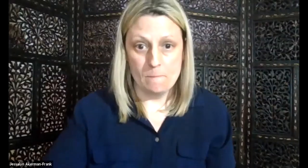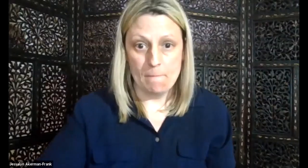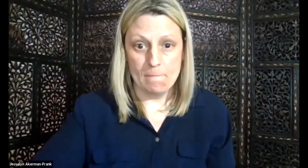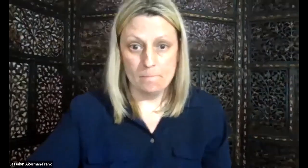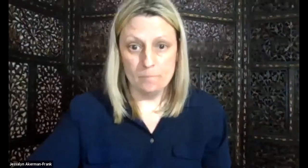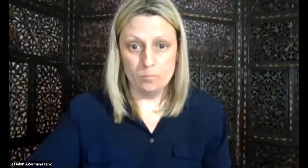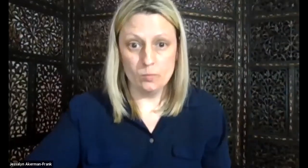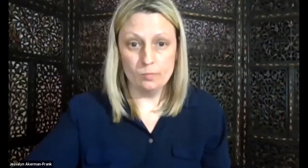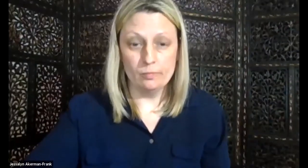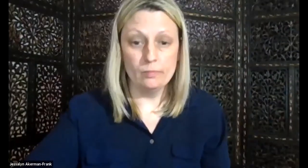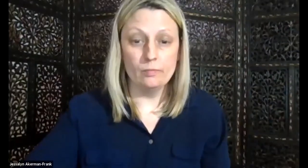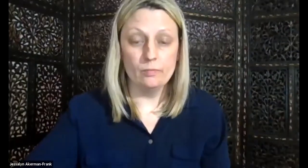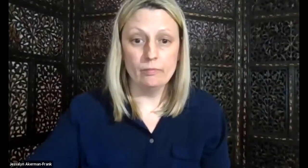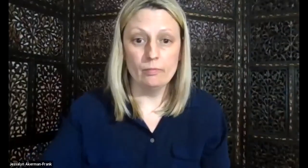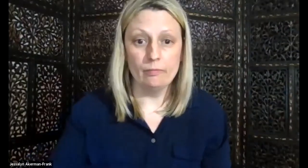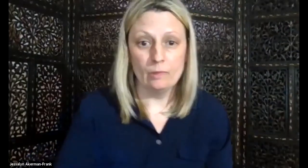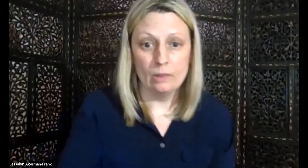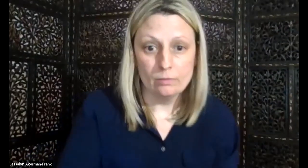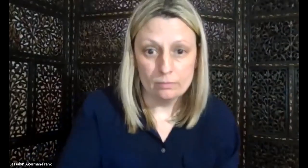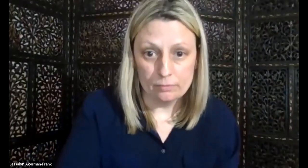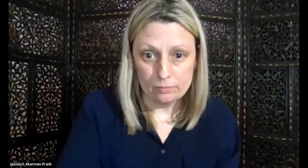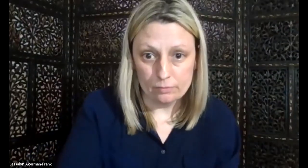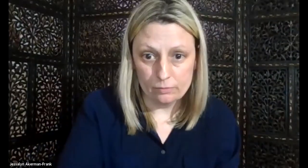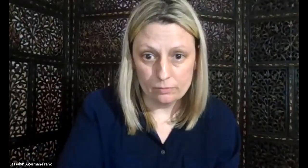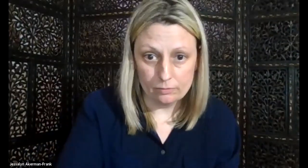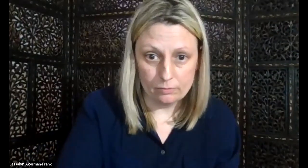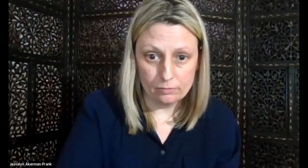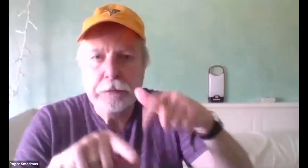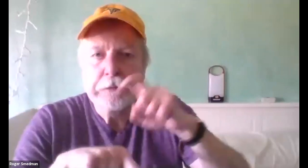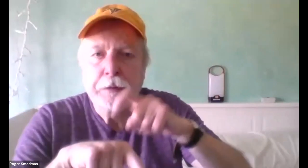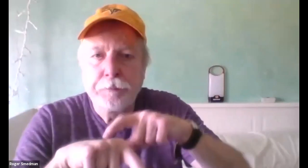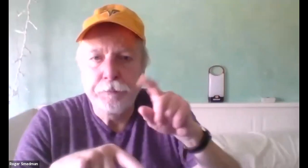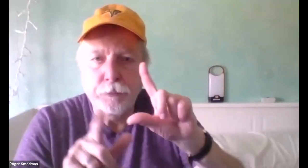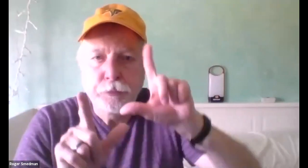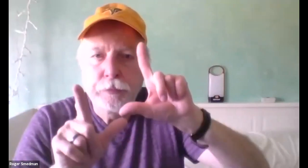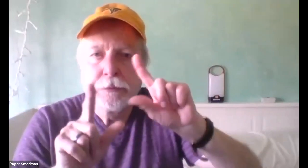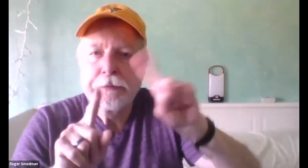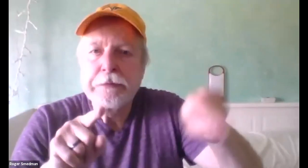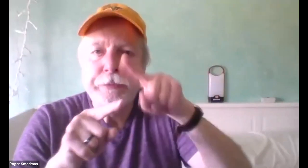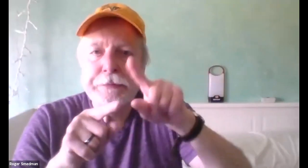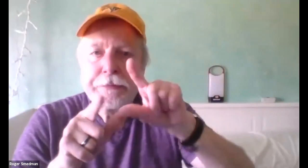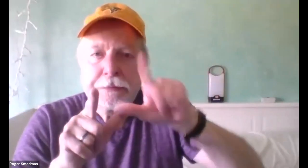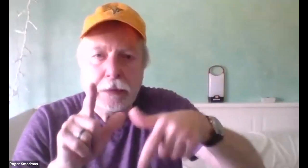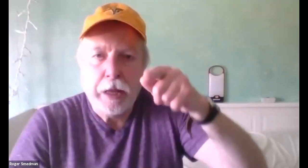Jessalyn: So now is there any more questions in relation to the population of the log-in? >>